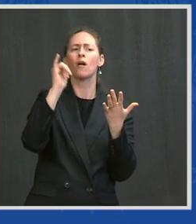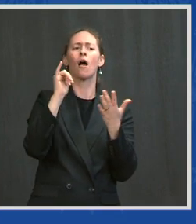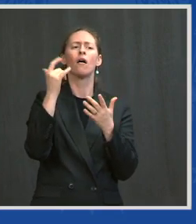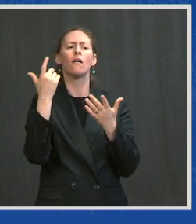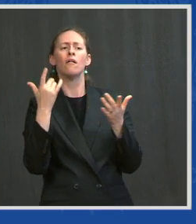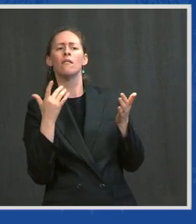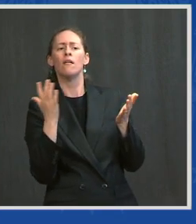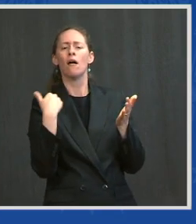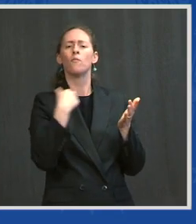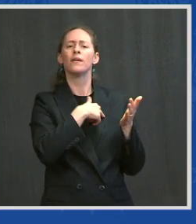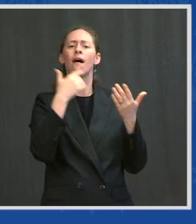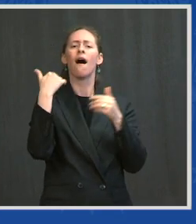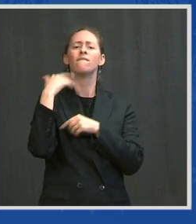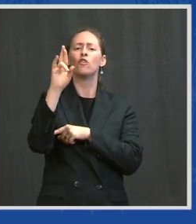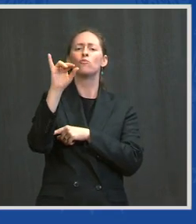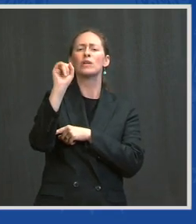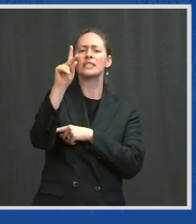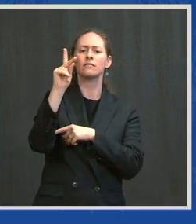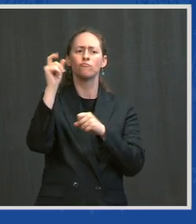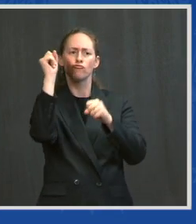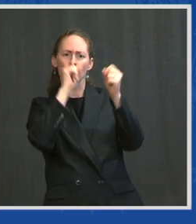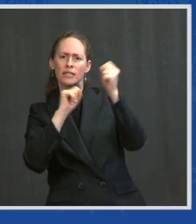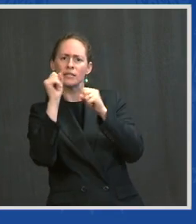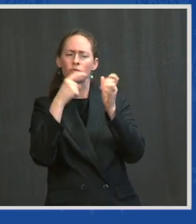as they craft their own laws to reduce gun violence.